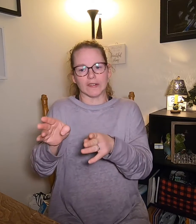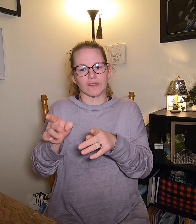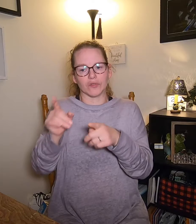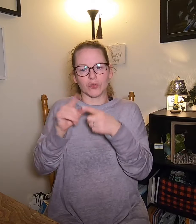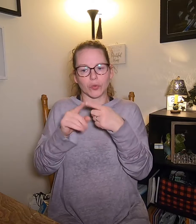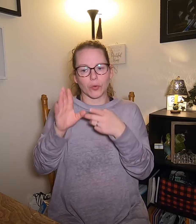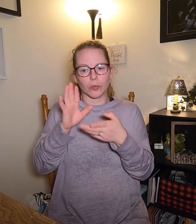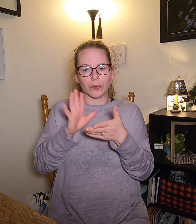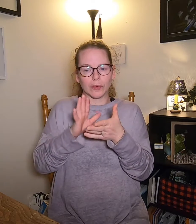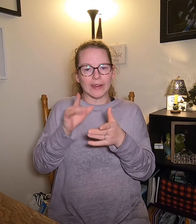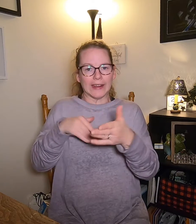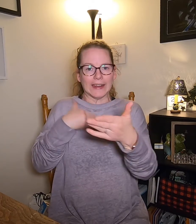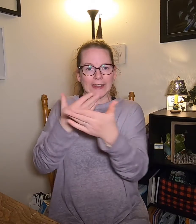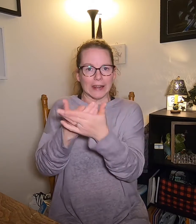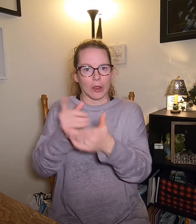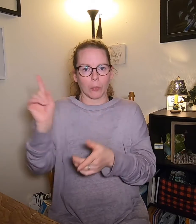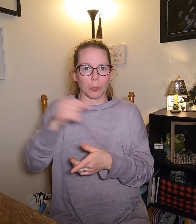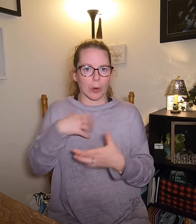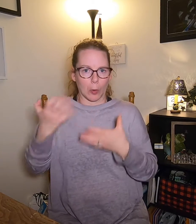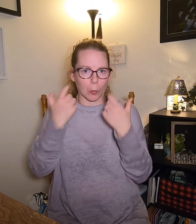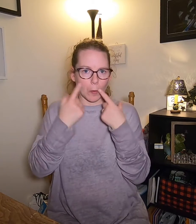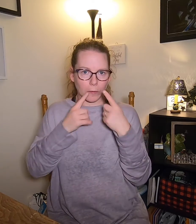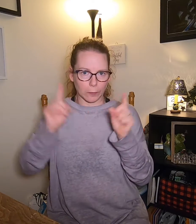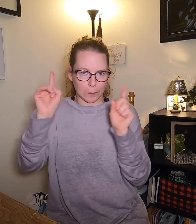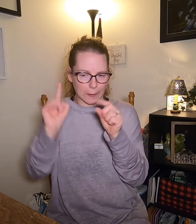either get where I want to be.